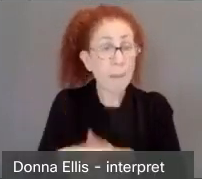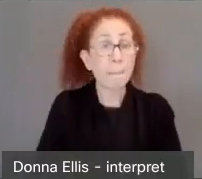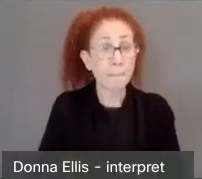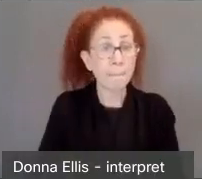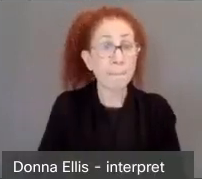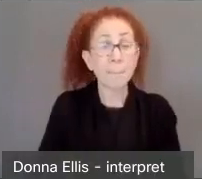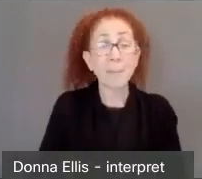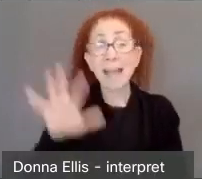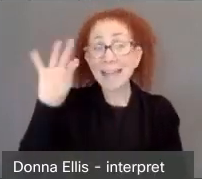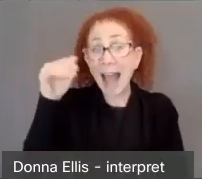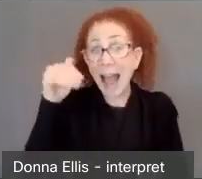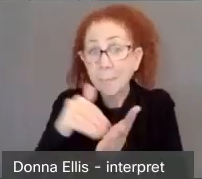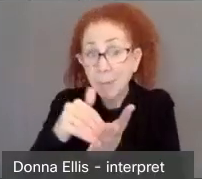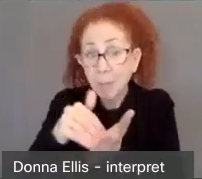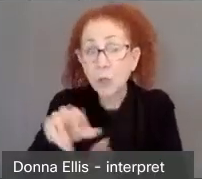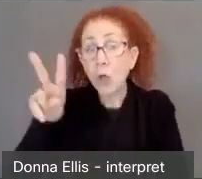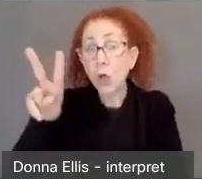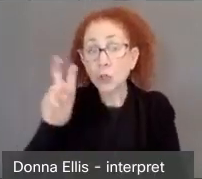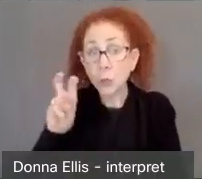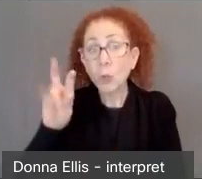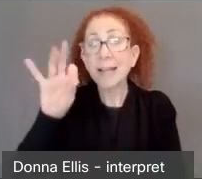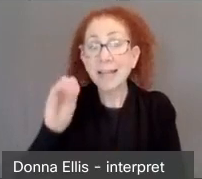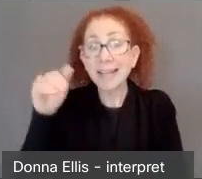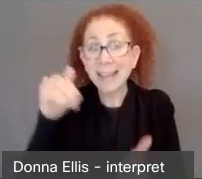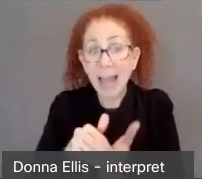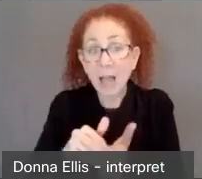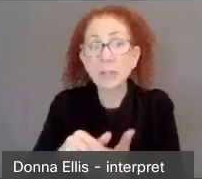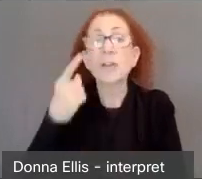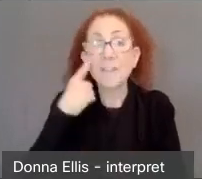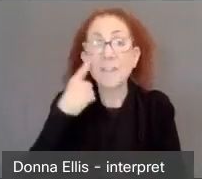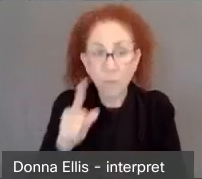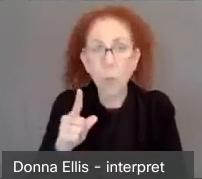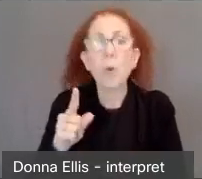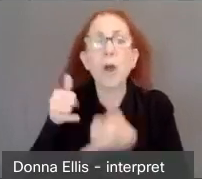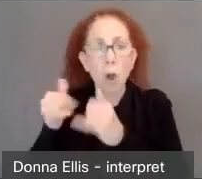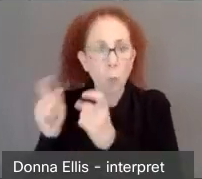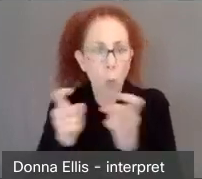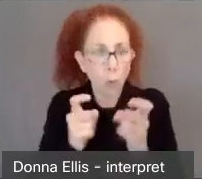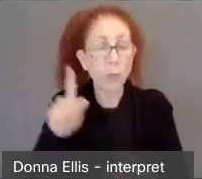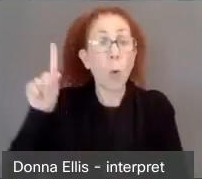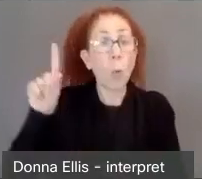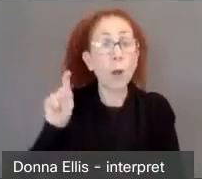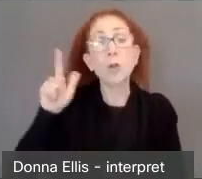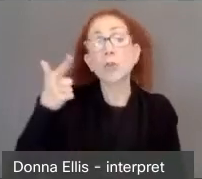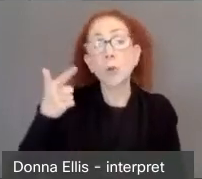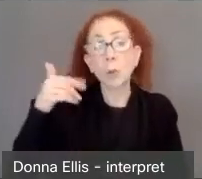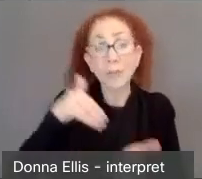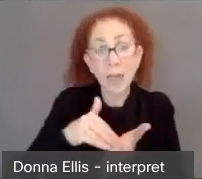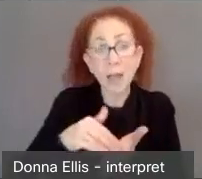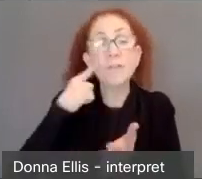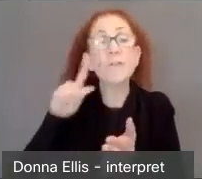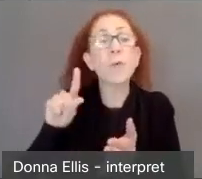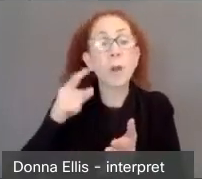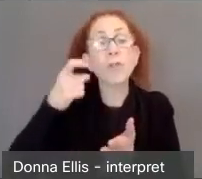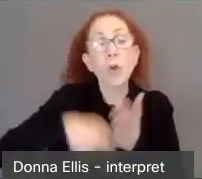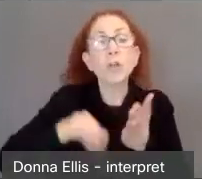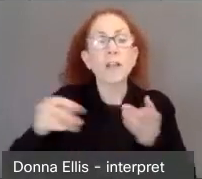$9,290,000 went towards the awards and $121,000 covered the cost of administration of the program.